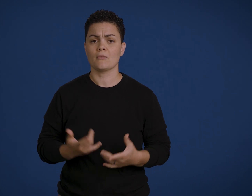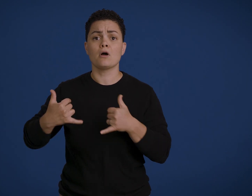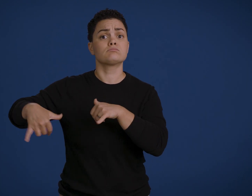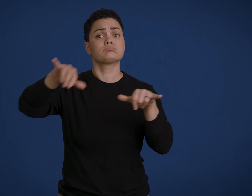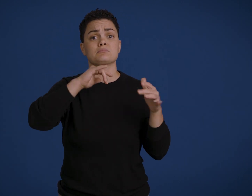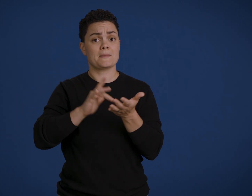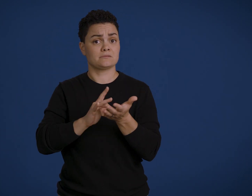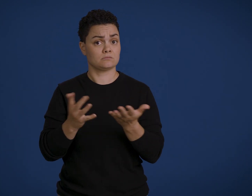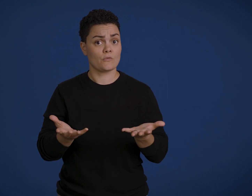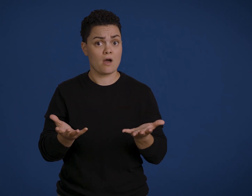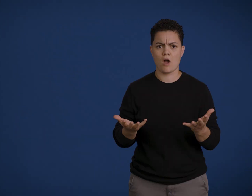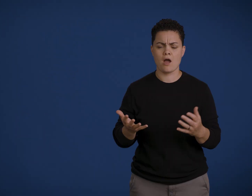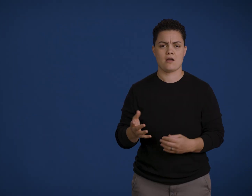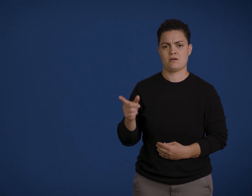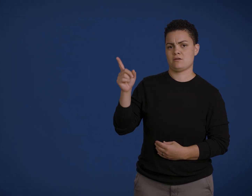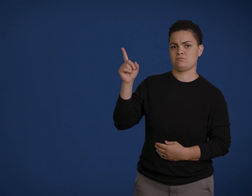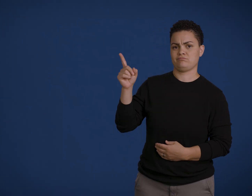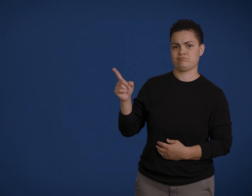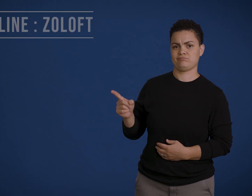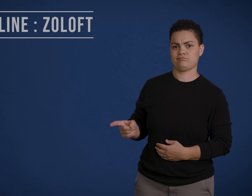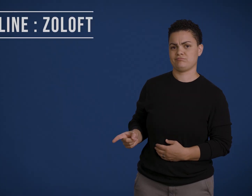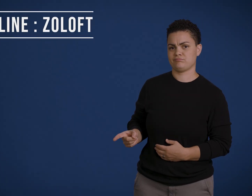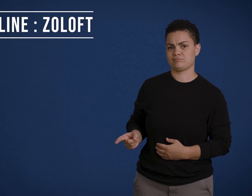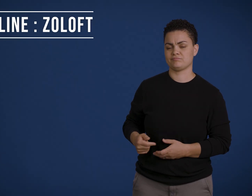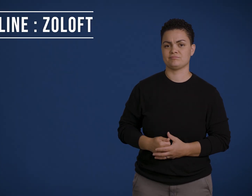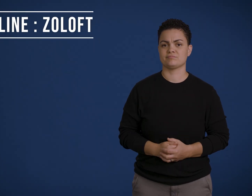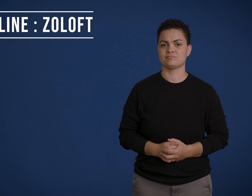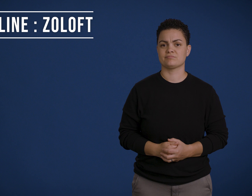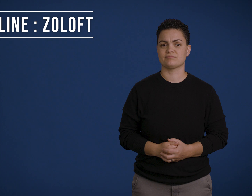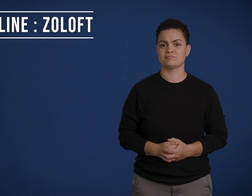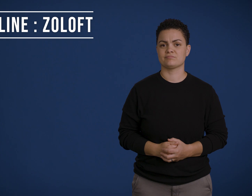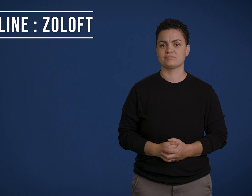Common SSRI medications include: Sertraline- or Zoloft.